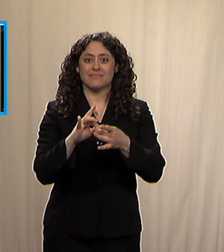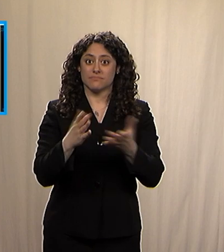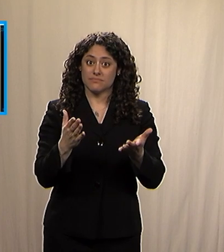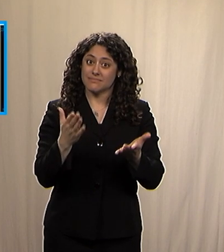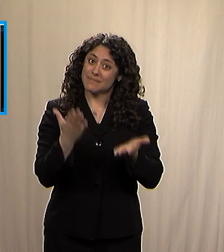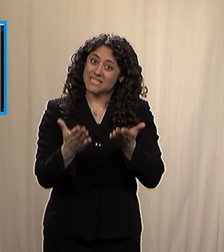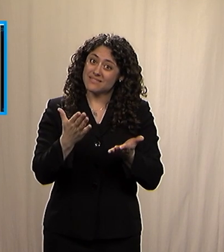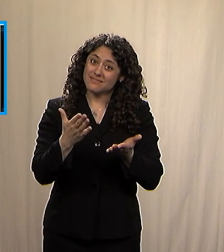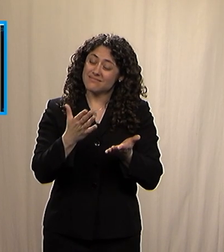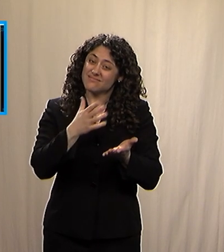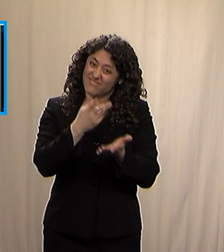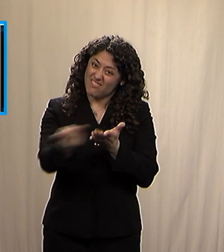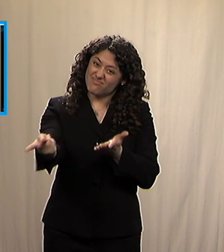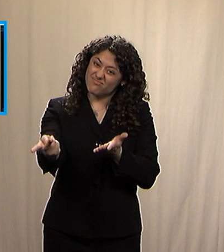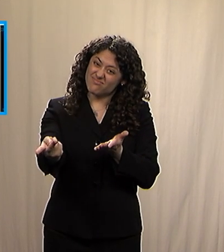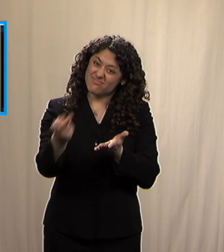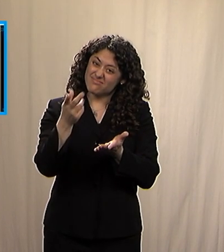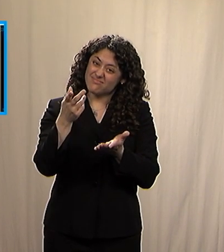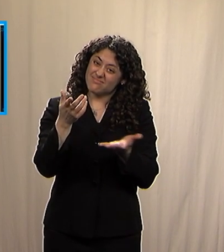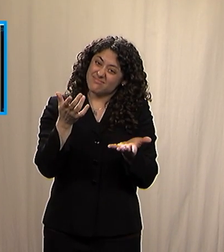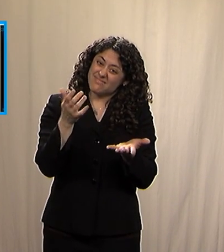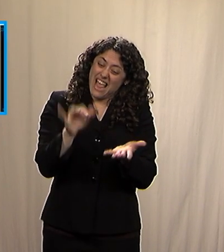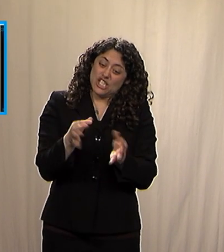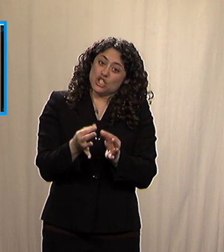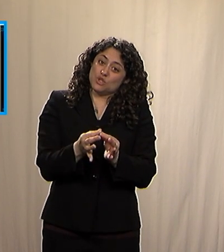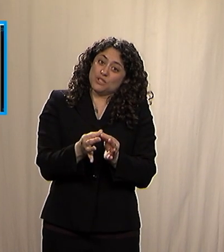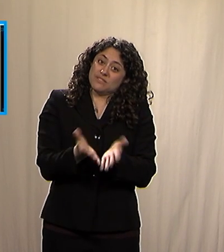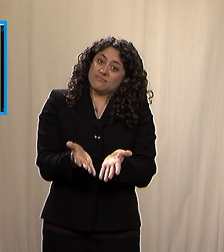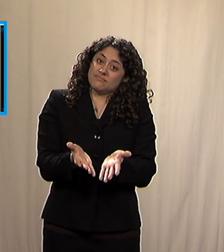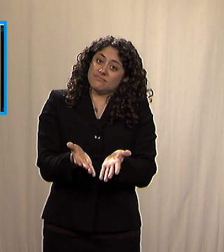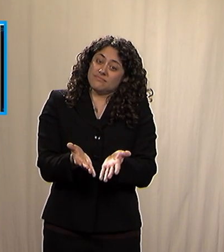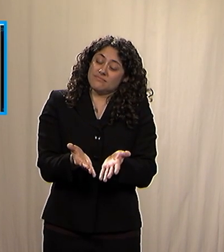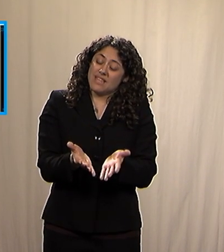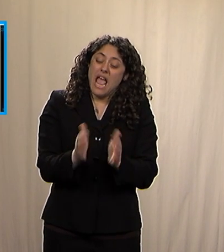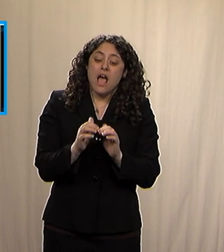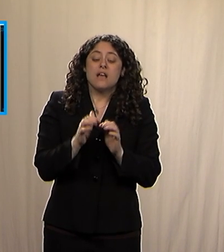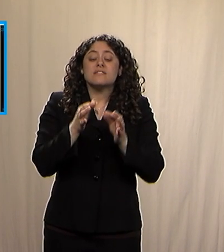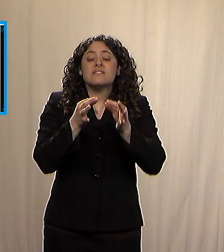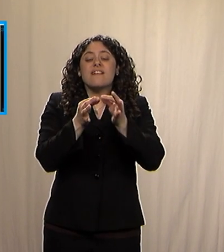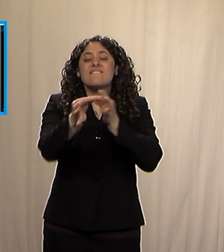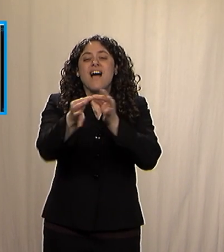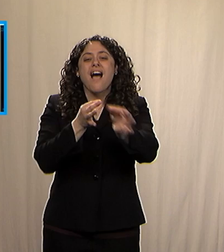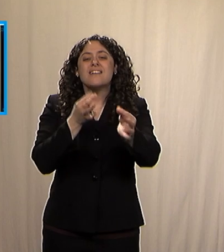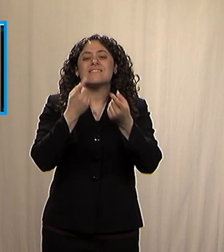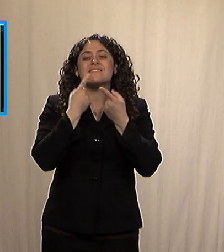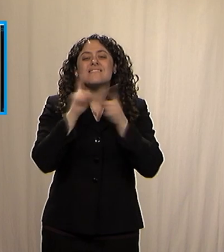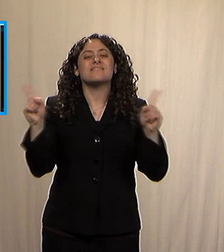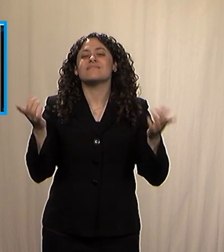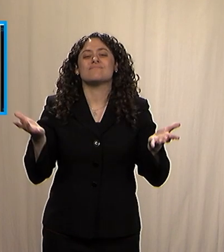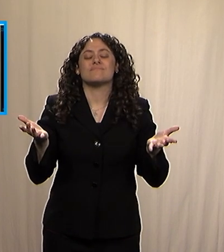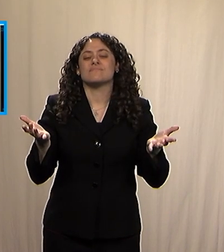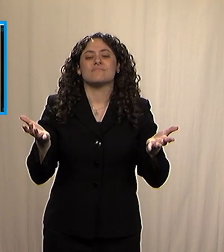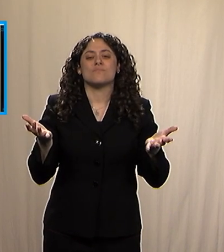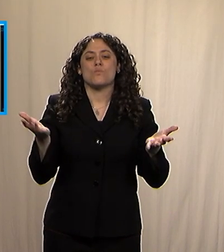So how we define success might have to include